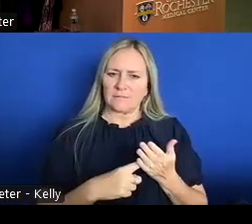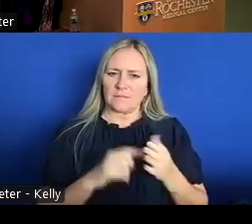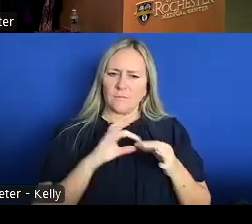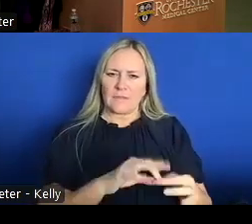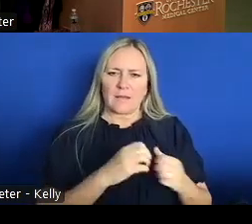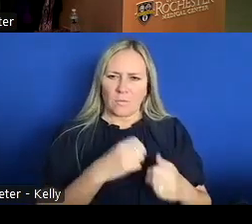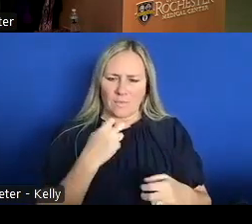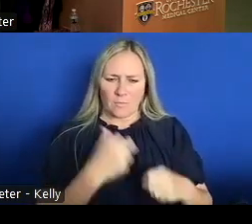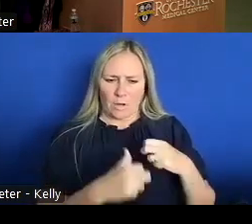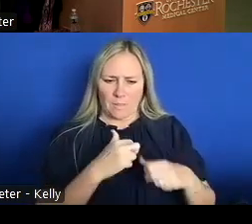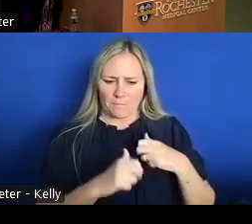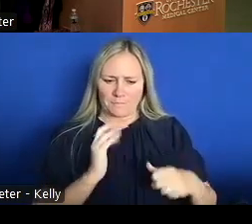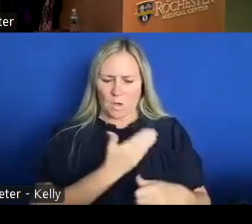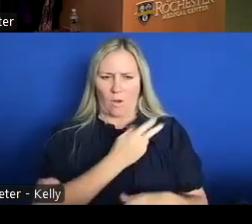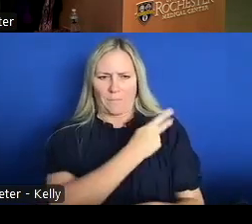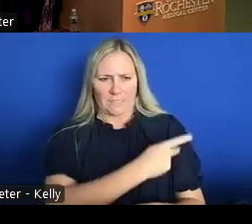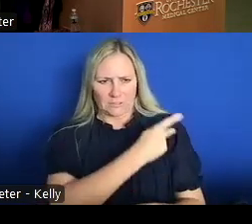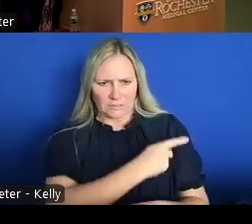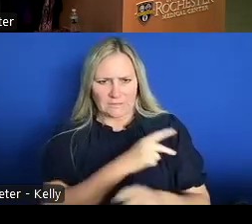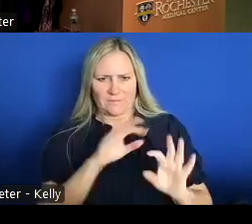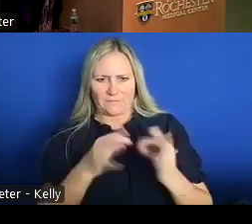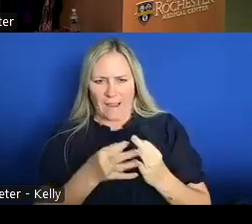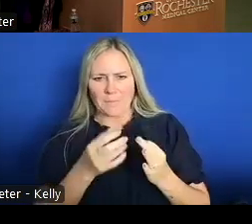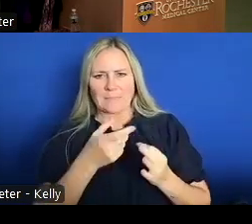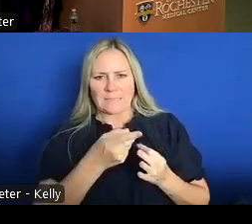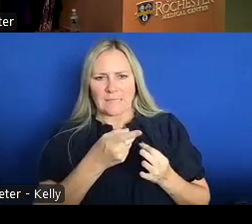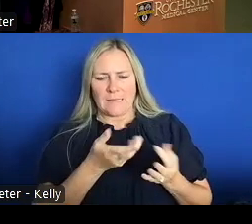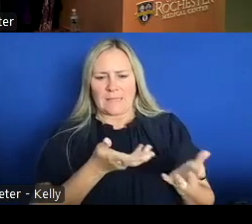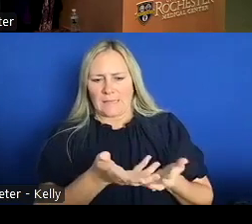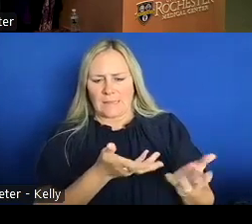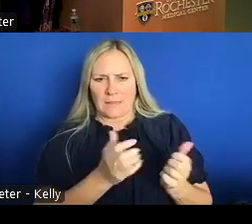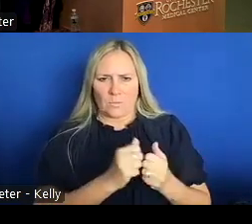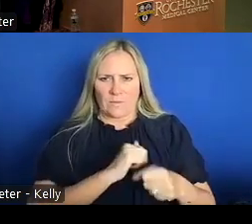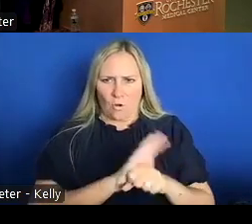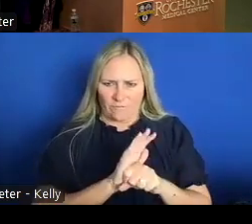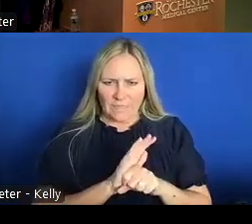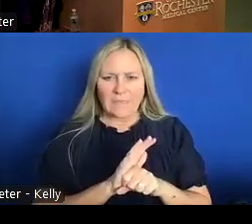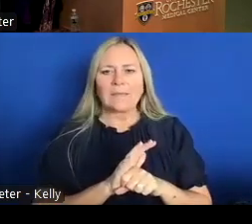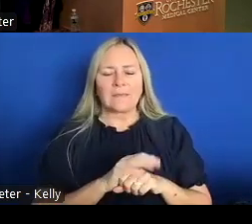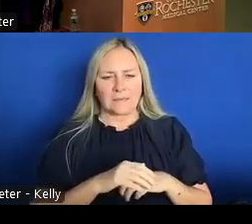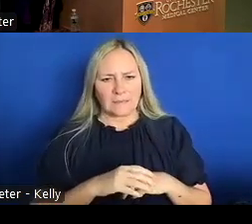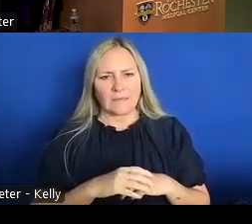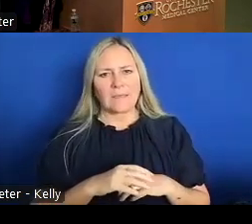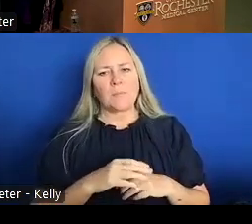our patients and our families dealing with covid and the pandemic but I'd like to ask you about us